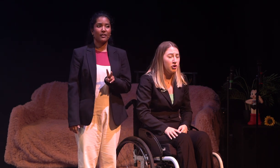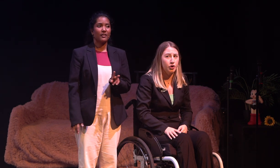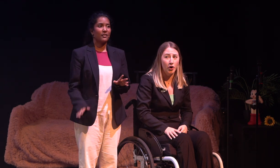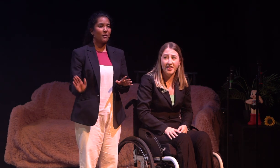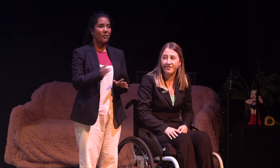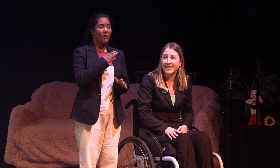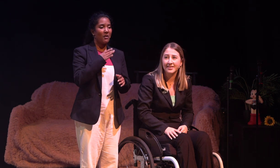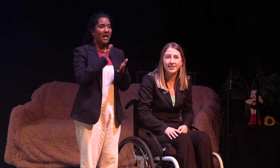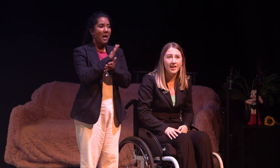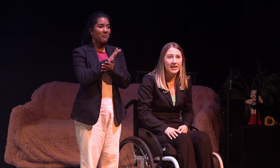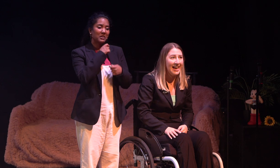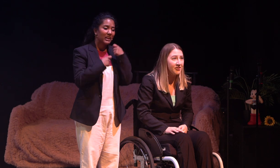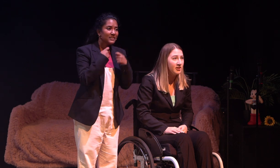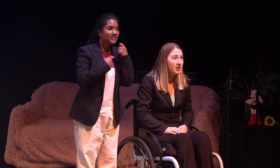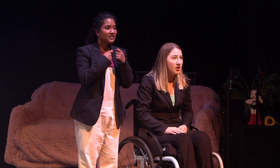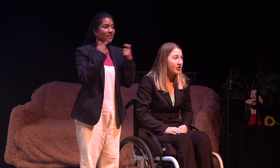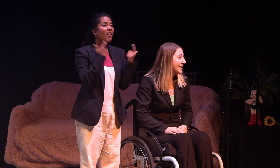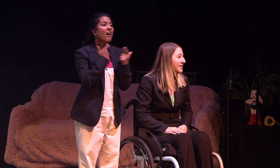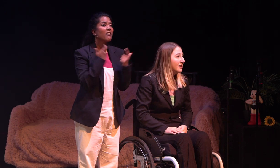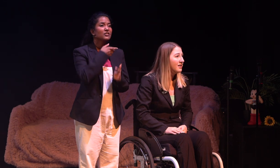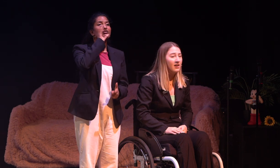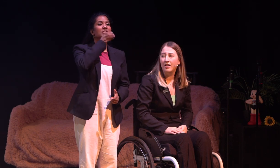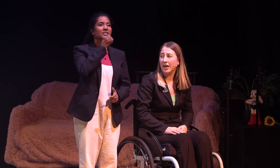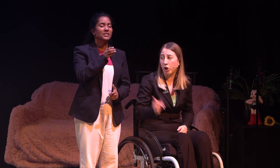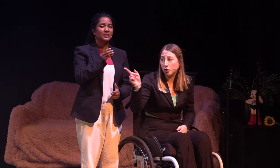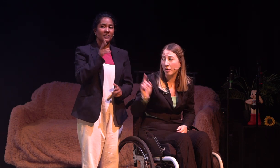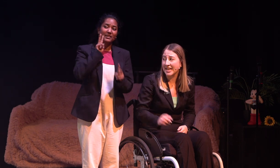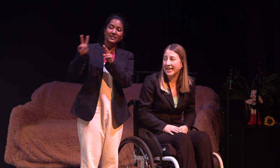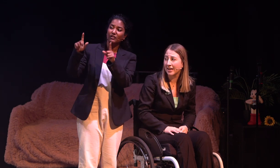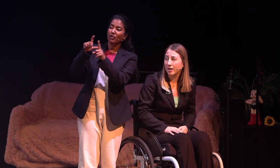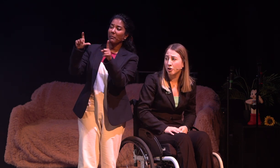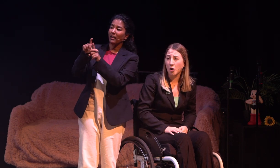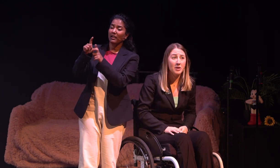everyone's stuffing their faces, laughing, drinking. I clock Dominique, the only